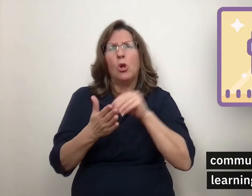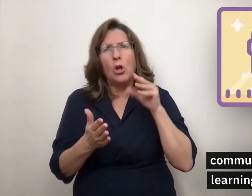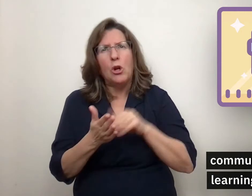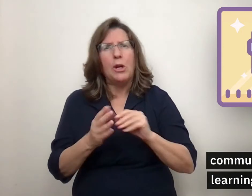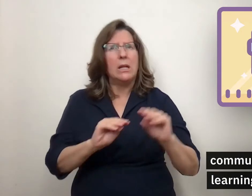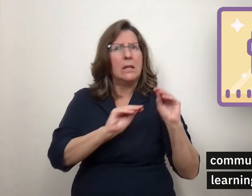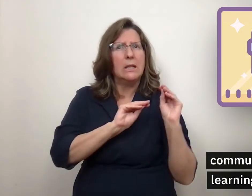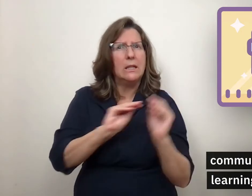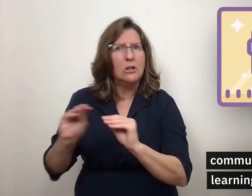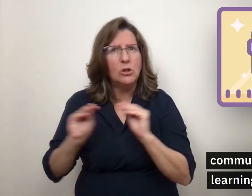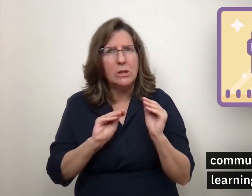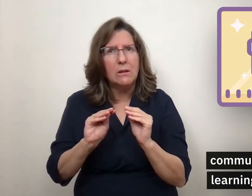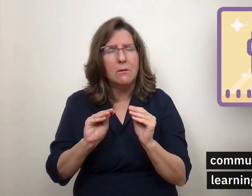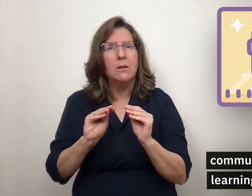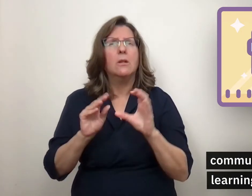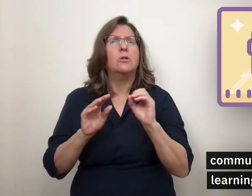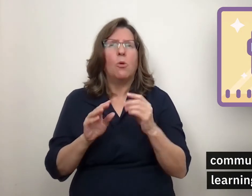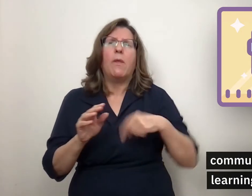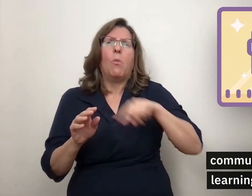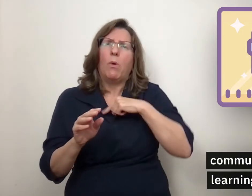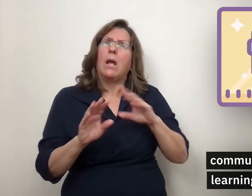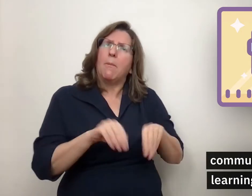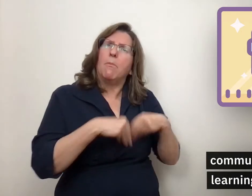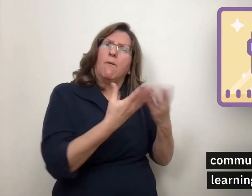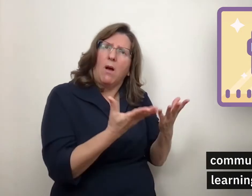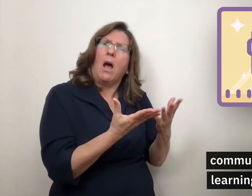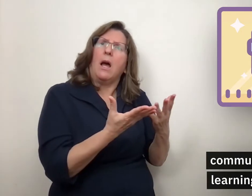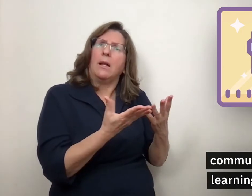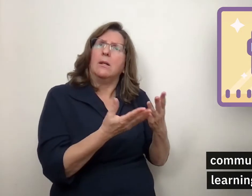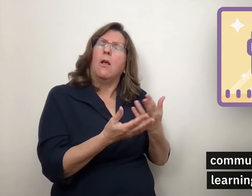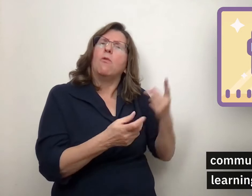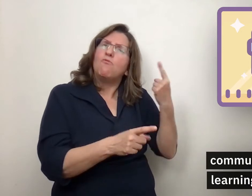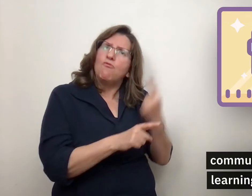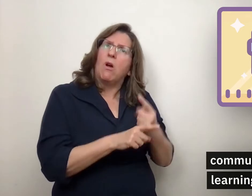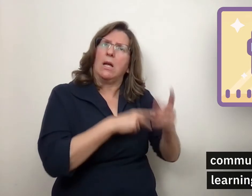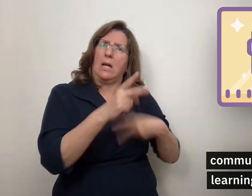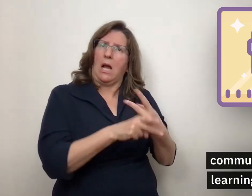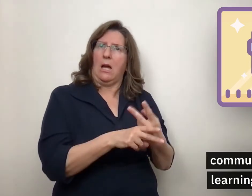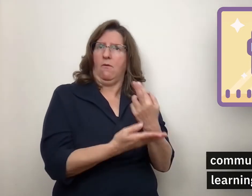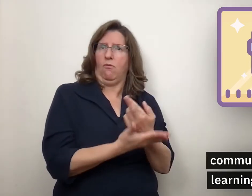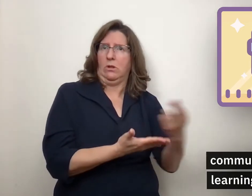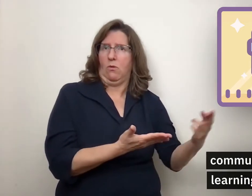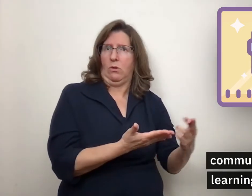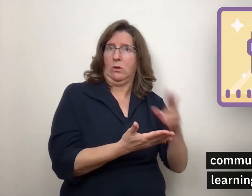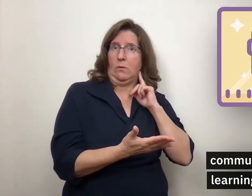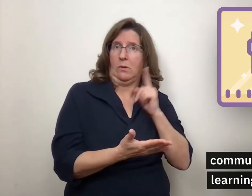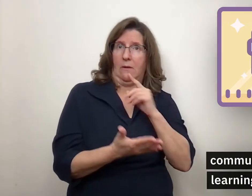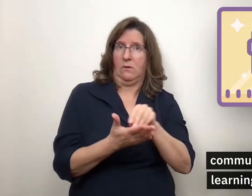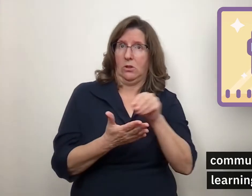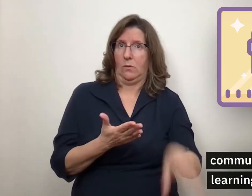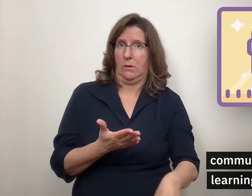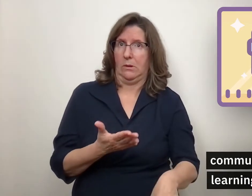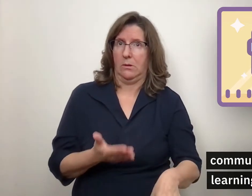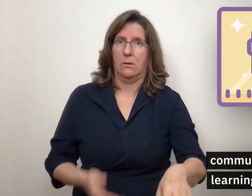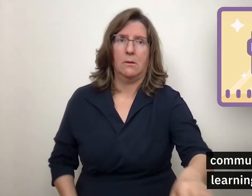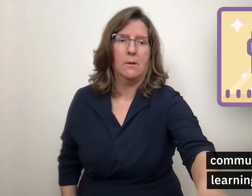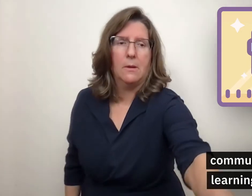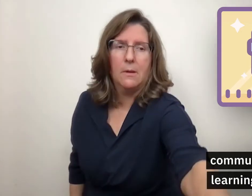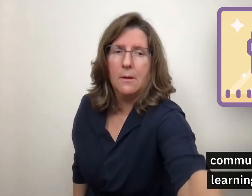learning and teaching resources and practices are shared so we can better meet the learning needs of students.